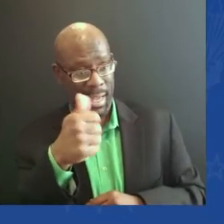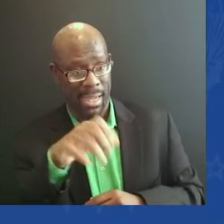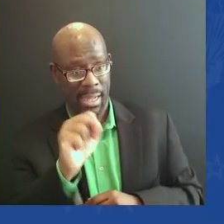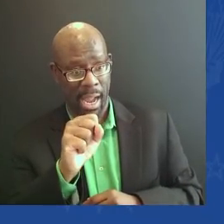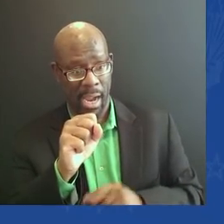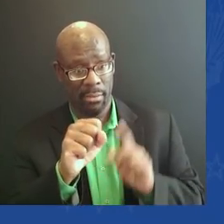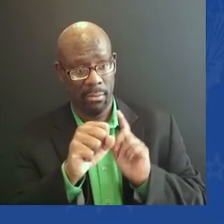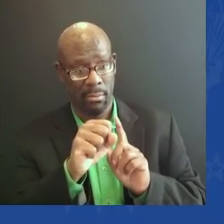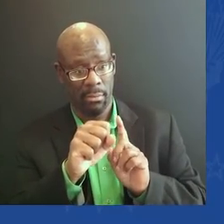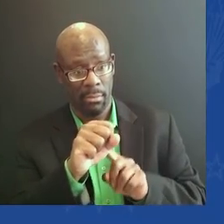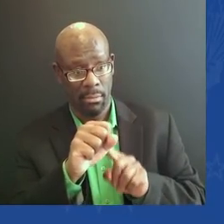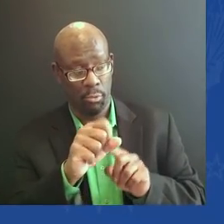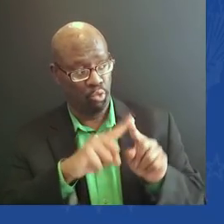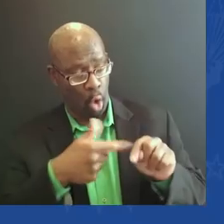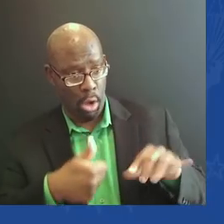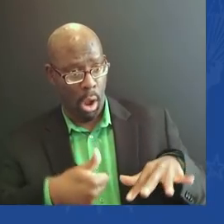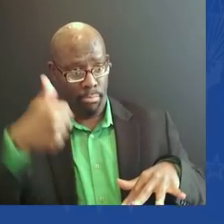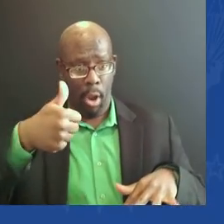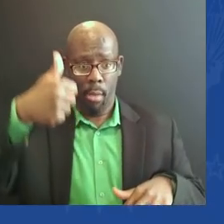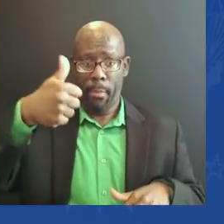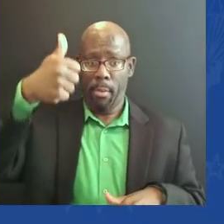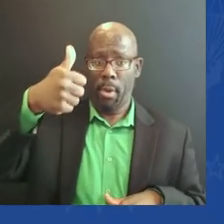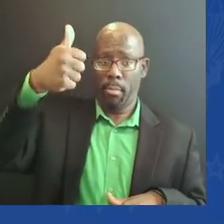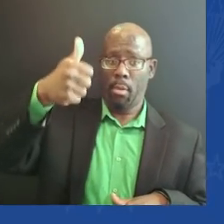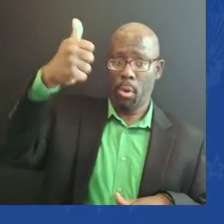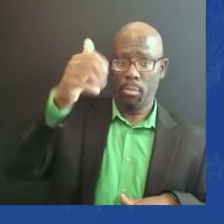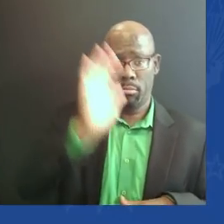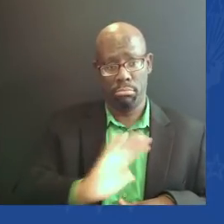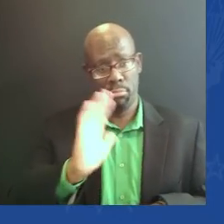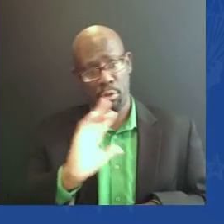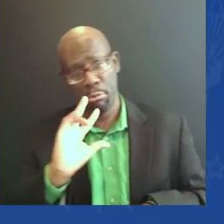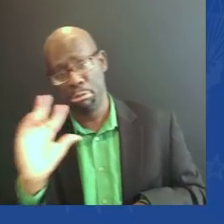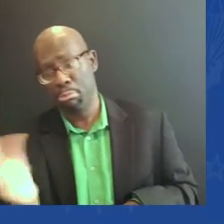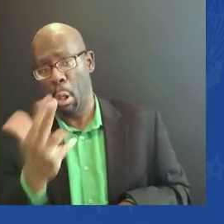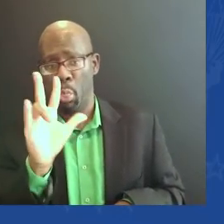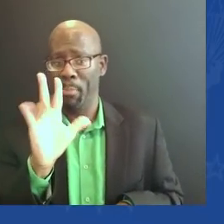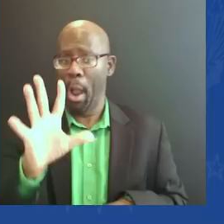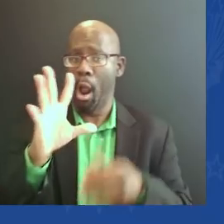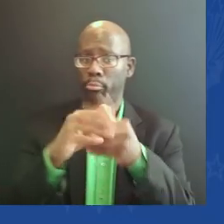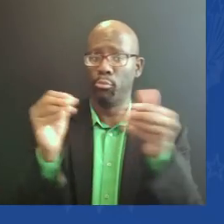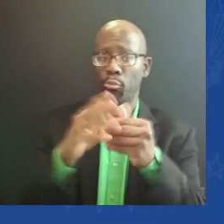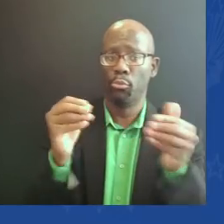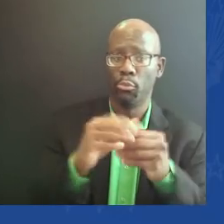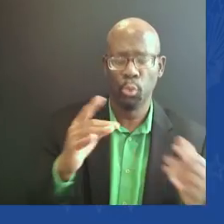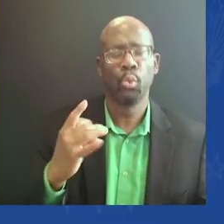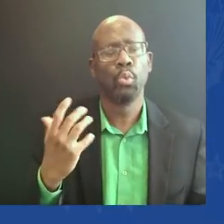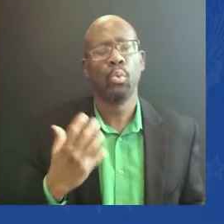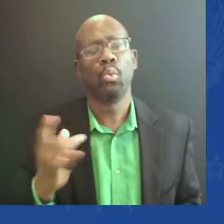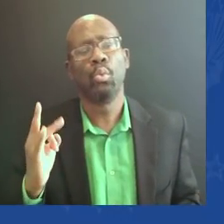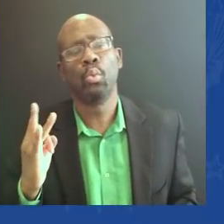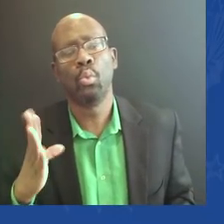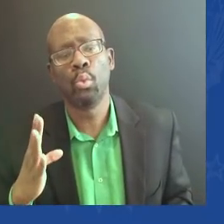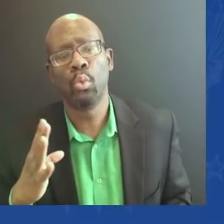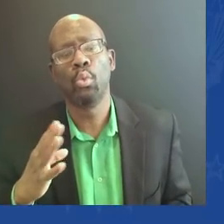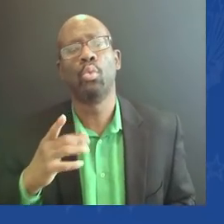$3.35 a gallon, it has profound impact on working-class families just to get back and forth to work.